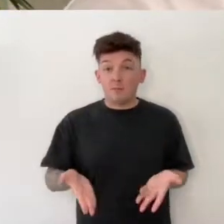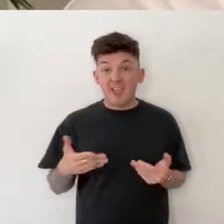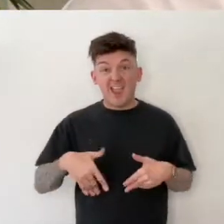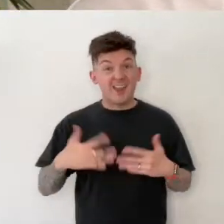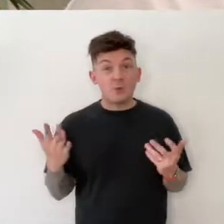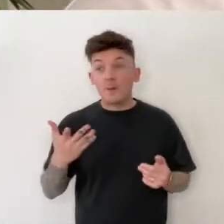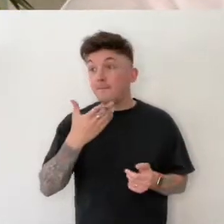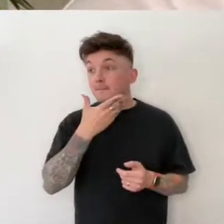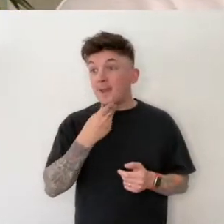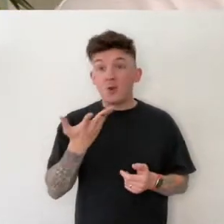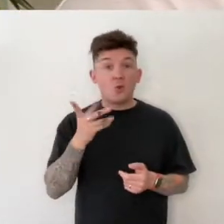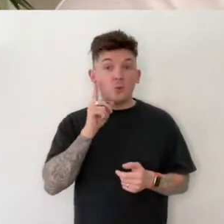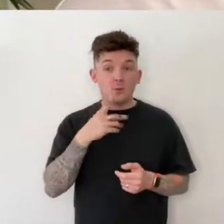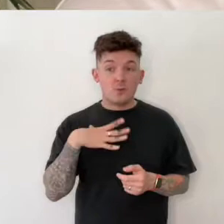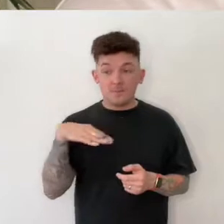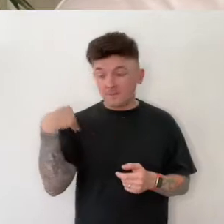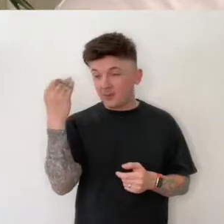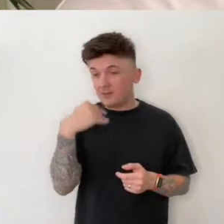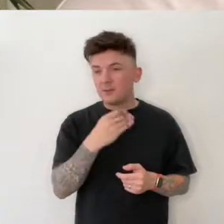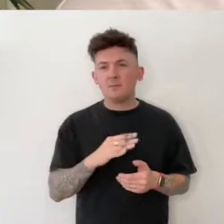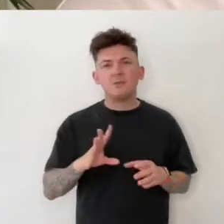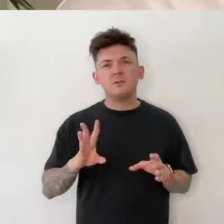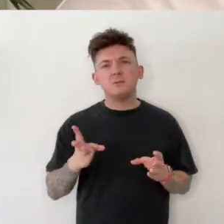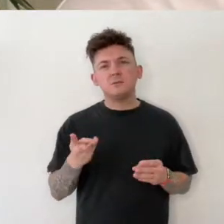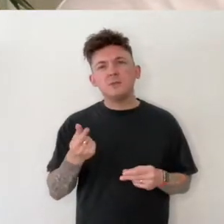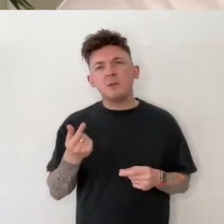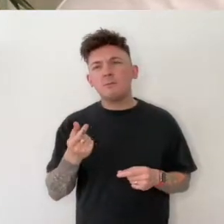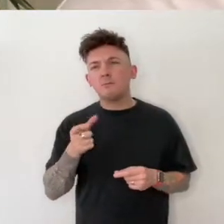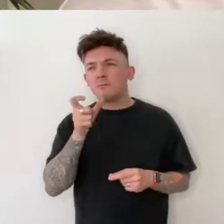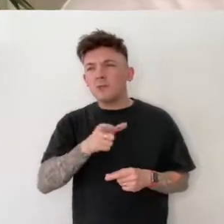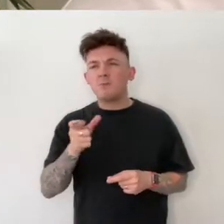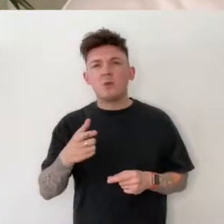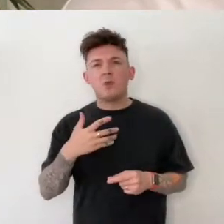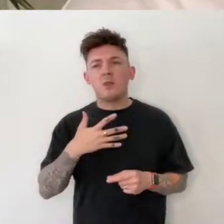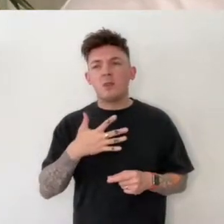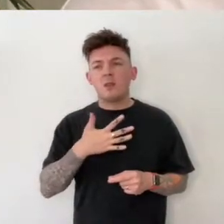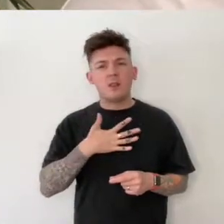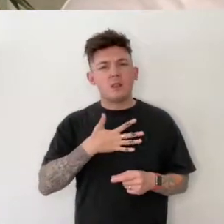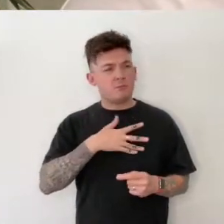male or female. some people in society feel they need to make observations or criticisms